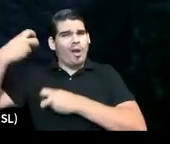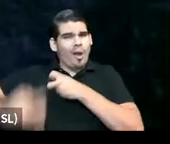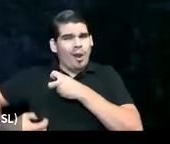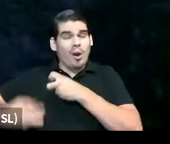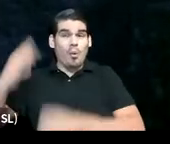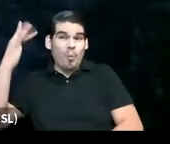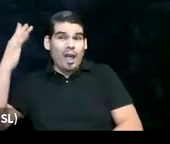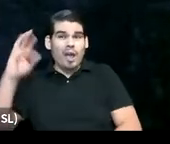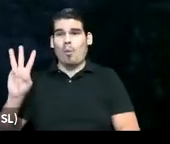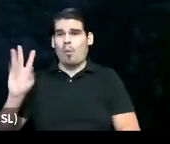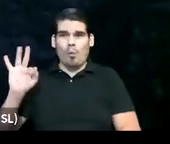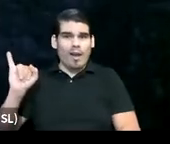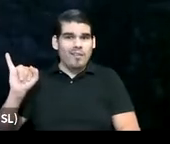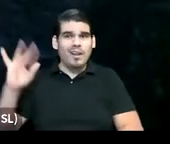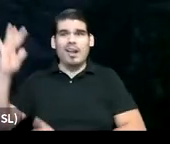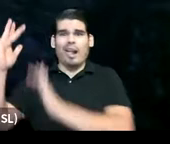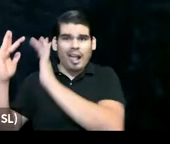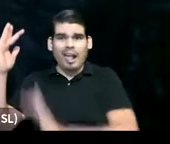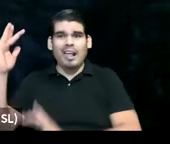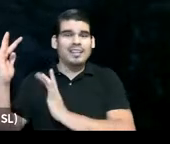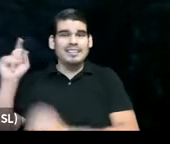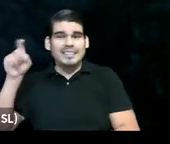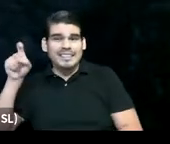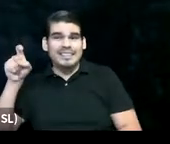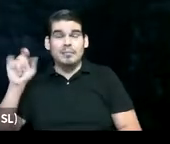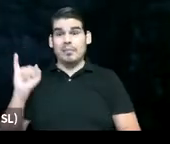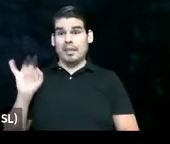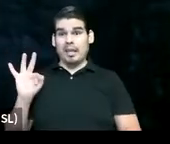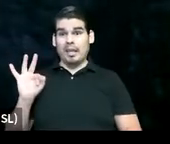So this is something that we are really our group feel strongly about that having